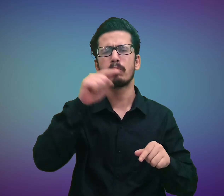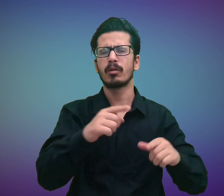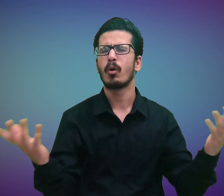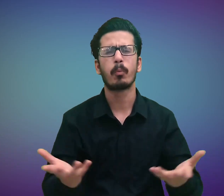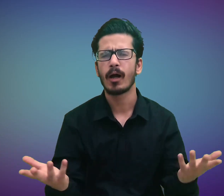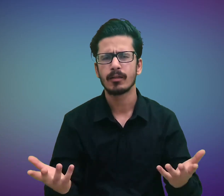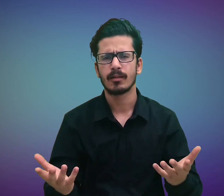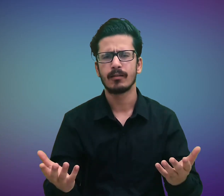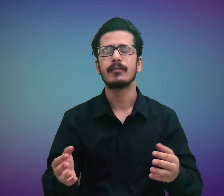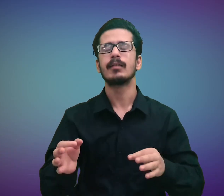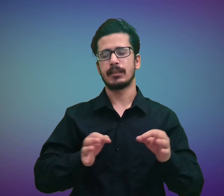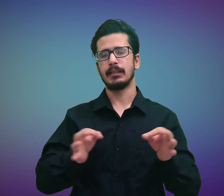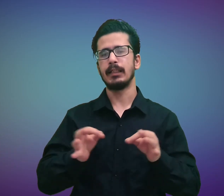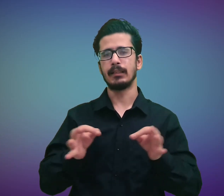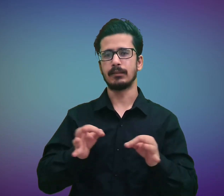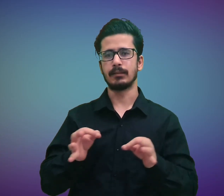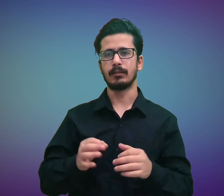Let me explain that.